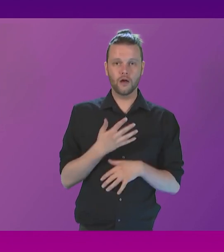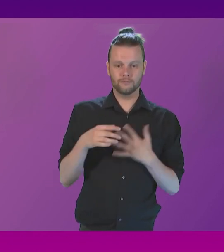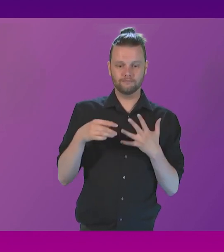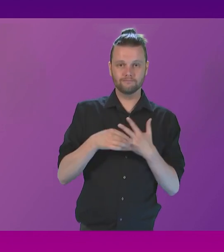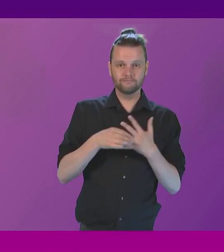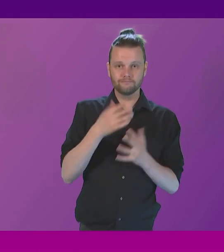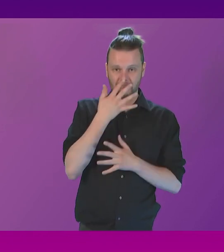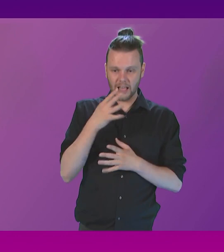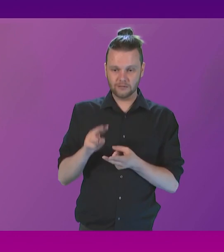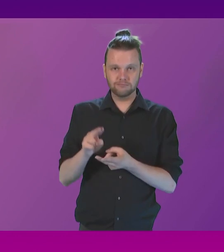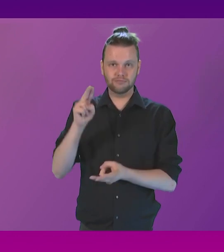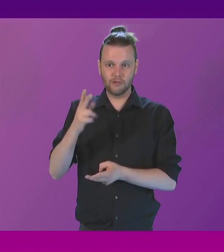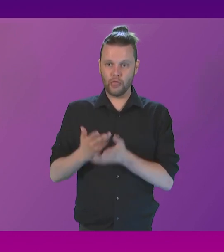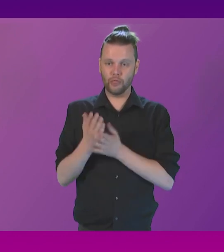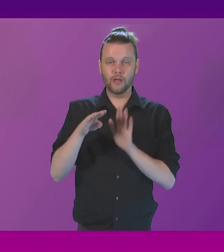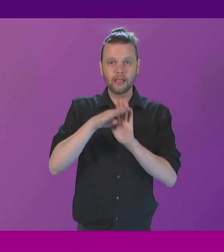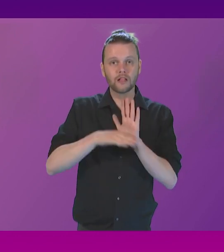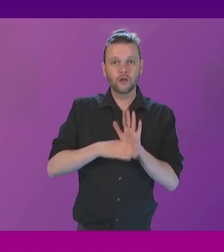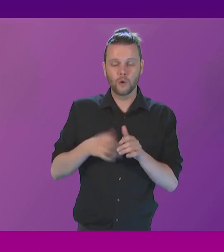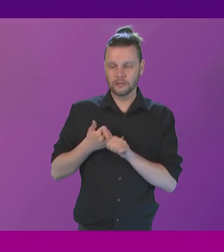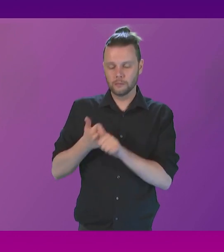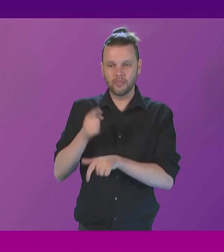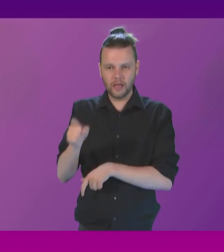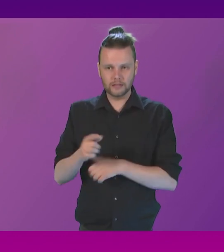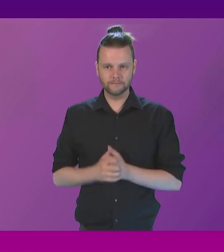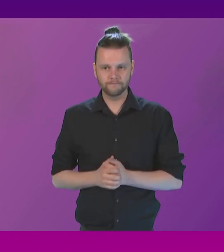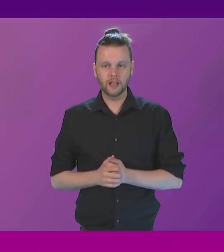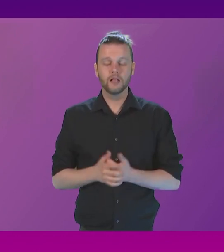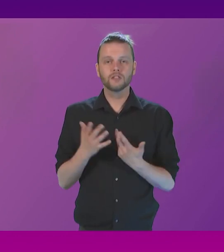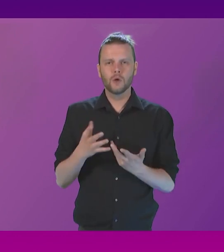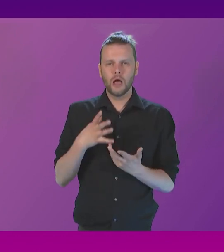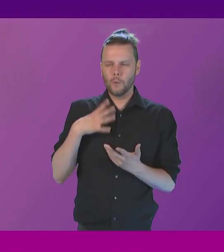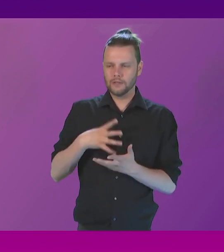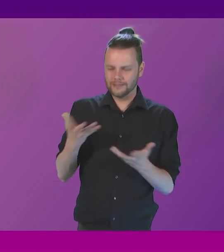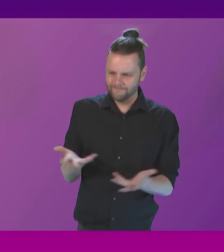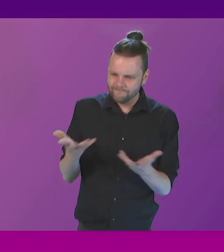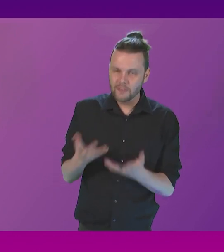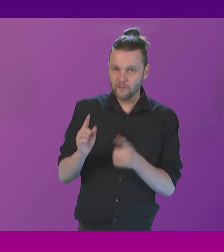age for marriage, either through legislation or by supporting it. I urge the First Minister to